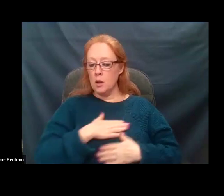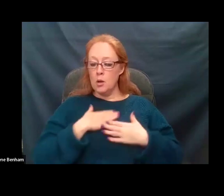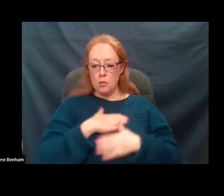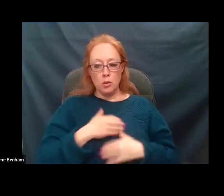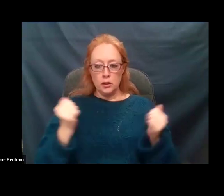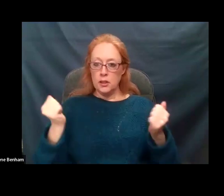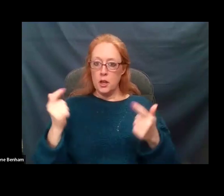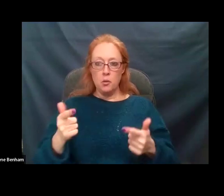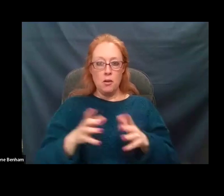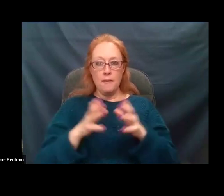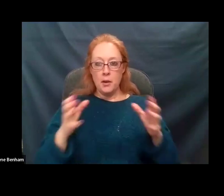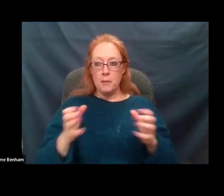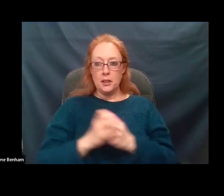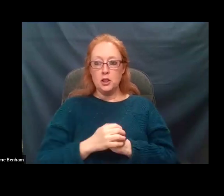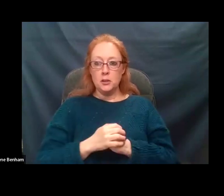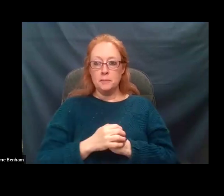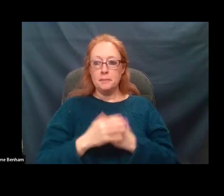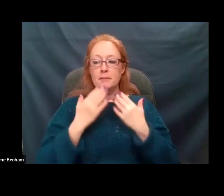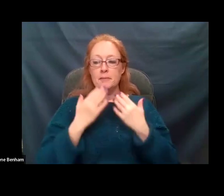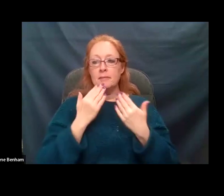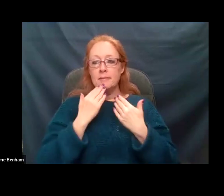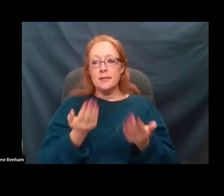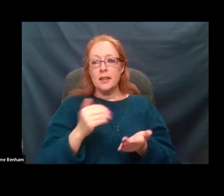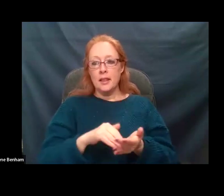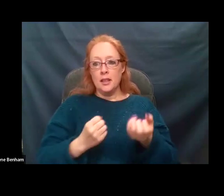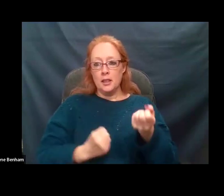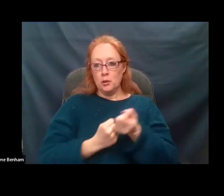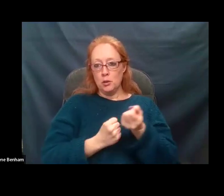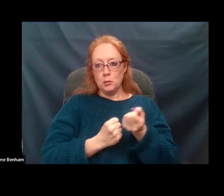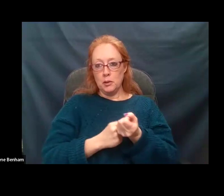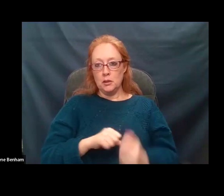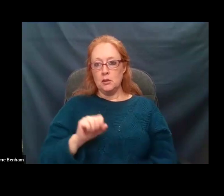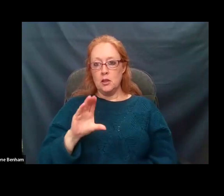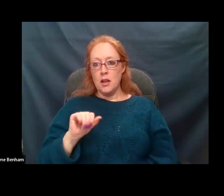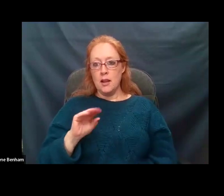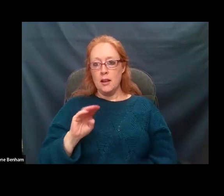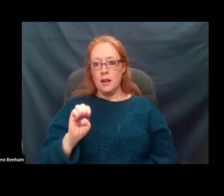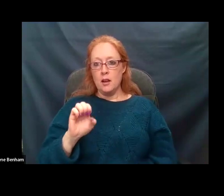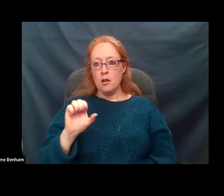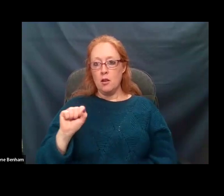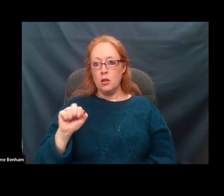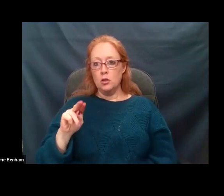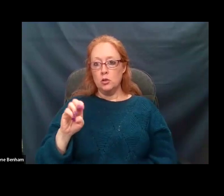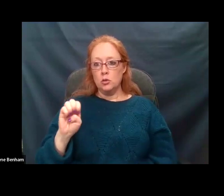Just for your participation and for everyone who attended this webinar today. We just appreciate you all very much.